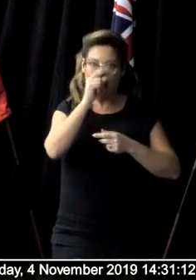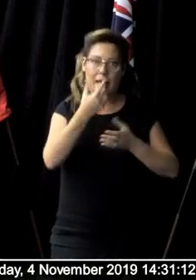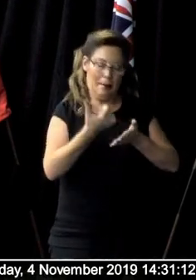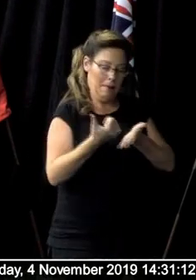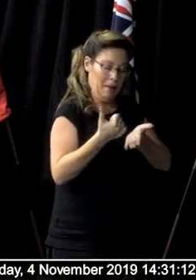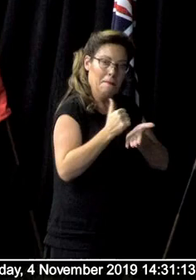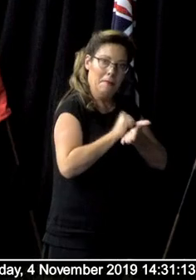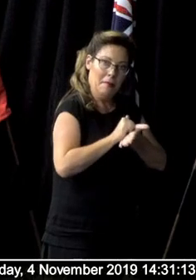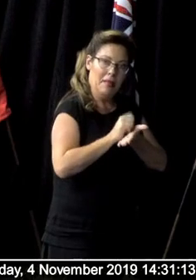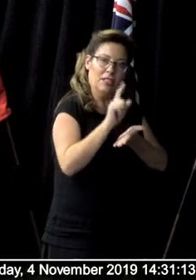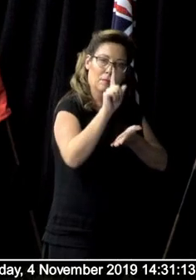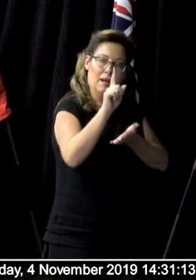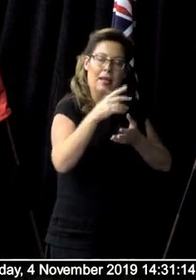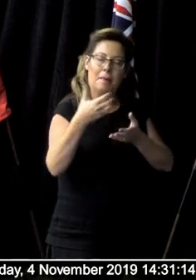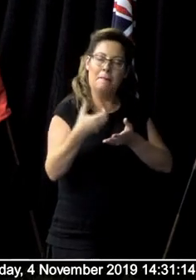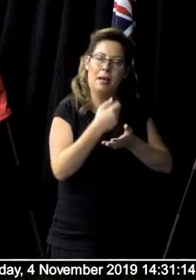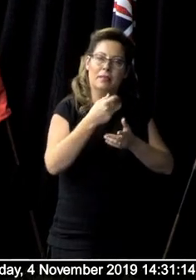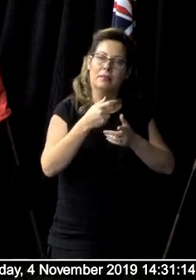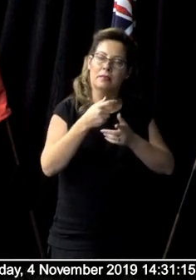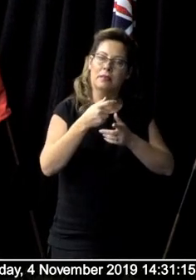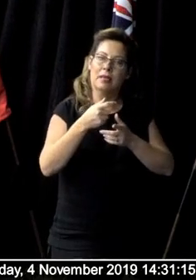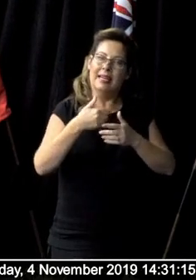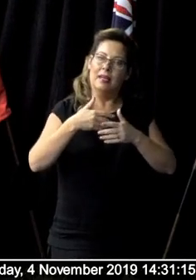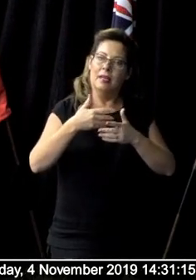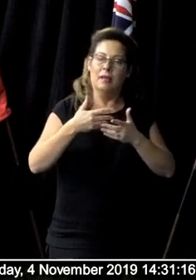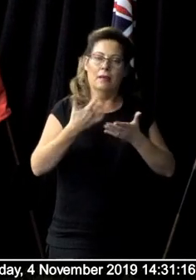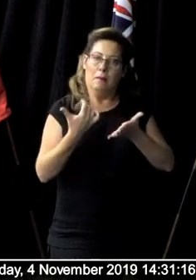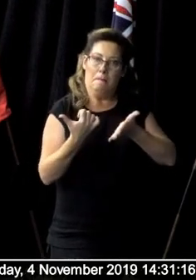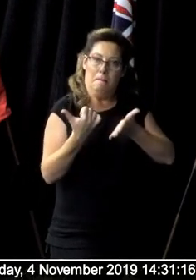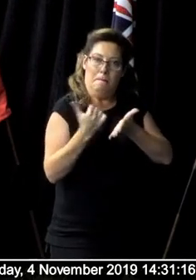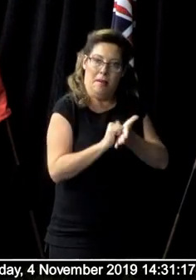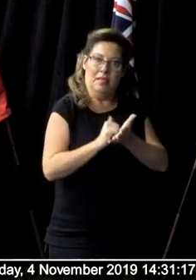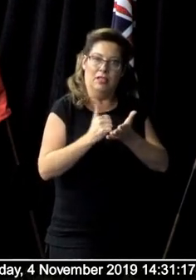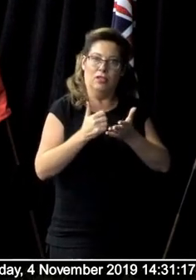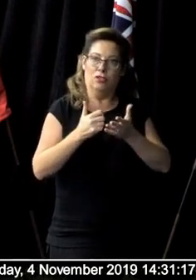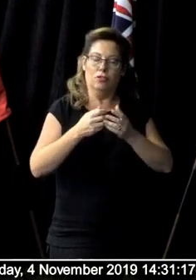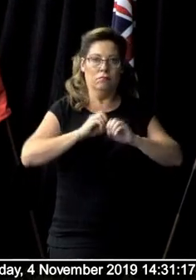in a way which does not directly or indirectly identify